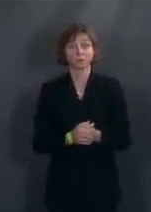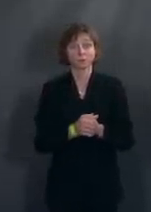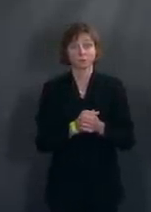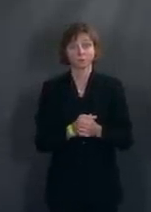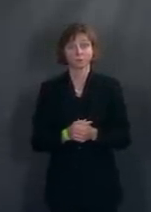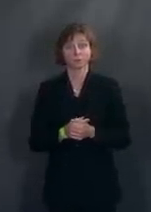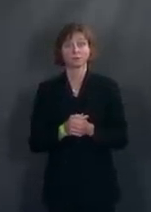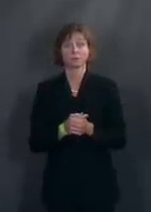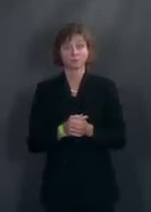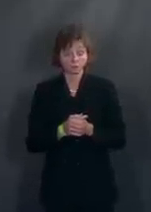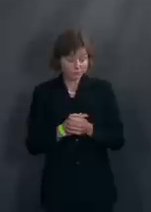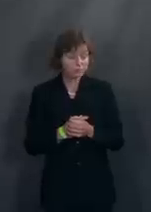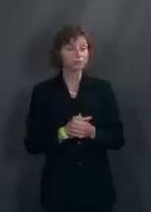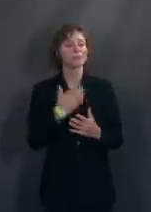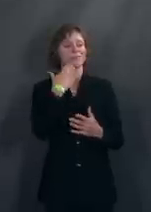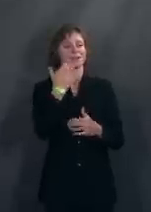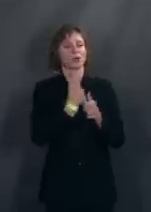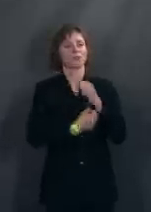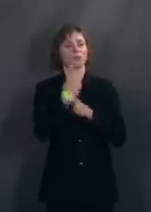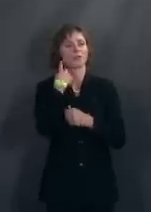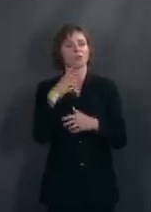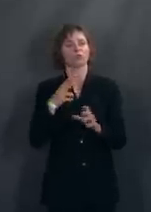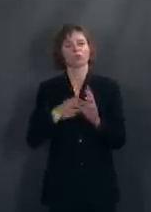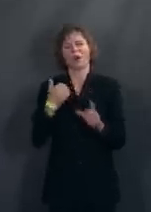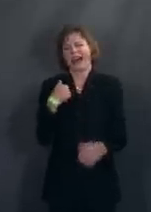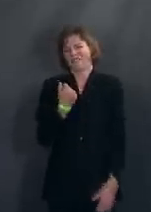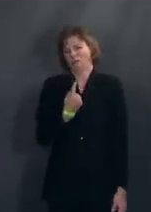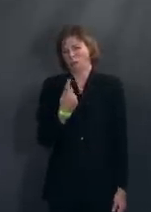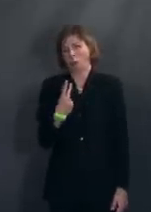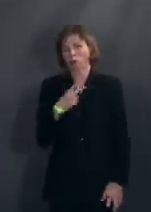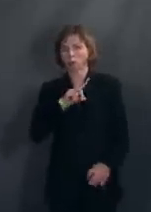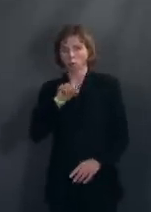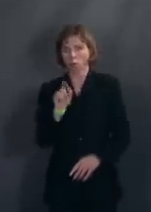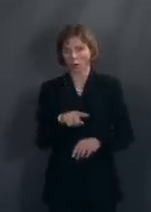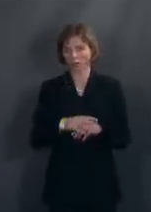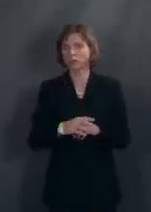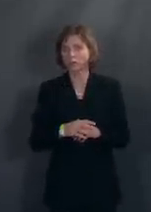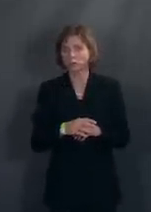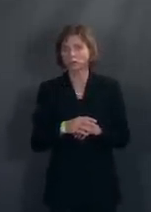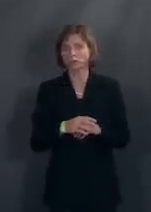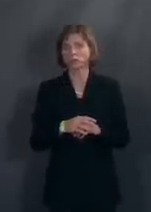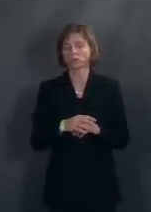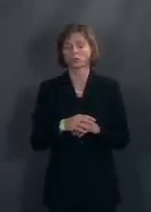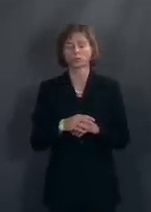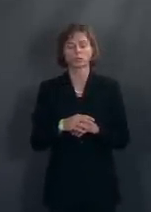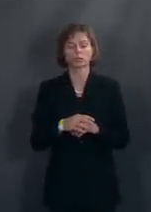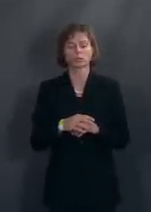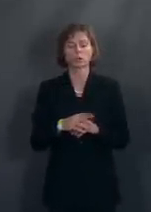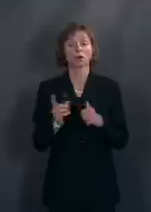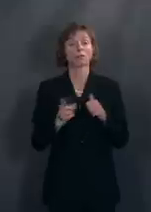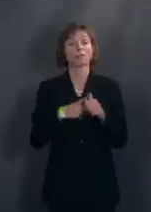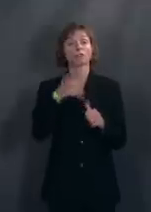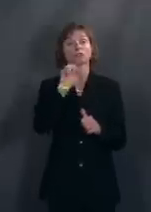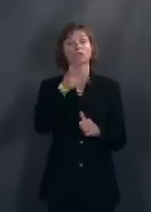Male Speaker: Thank you, everybody, for joining. We have time for a couple of questions from Jeff today. First, we will go to Carl O'Donnel with Reuters.